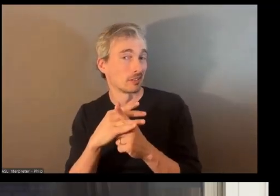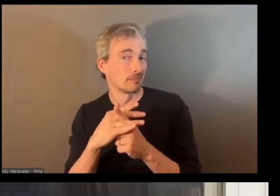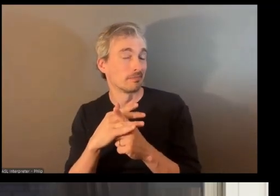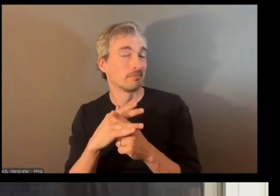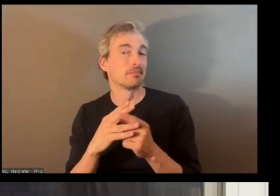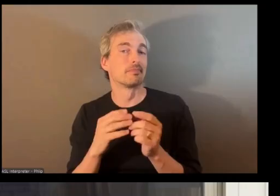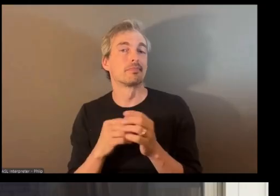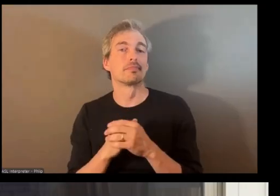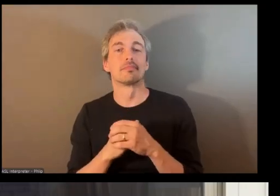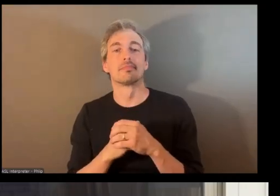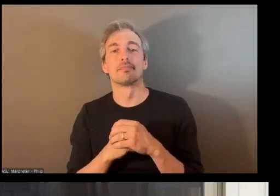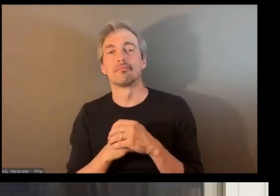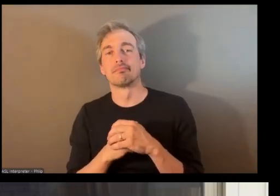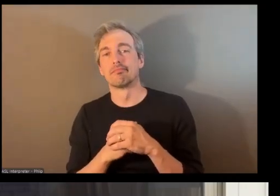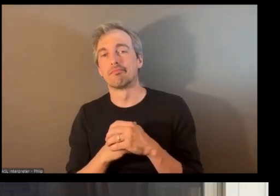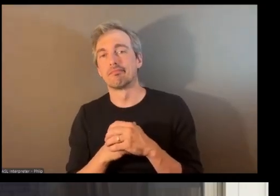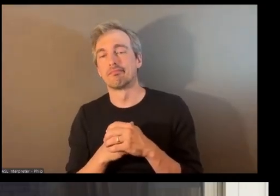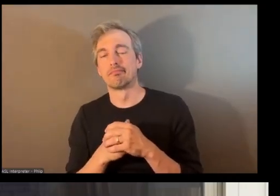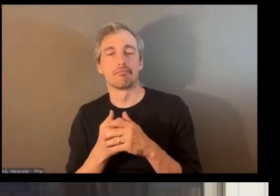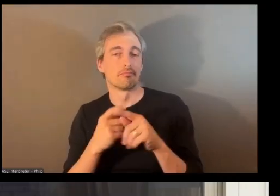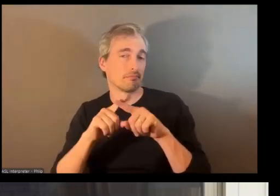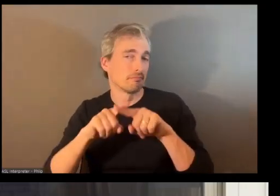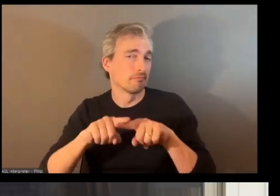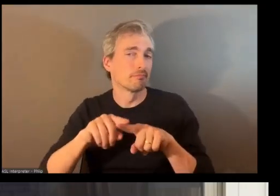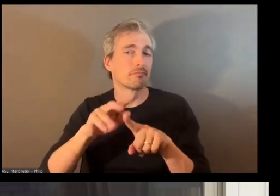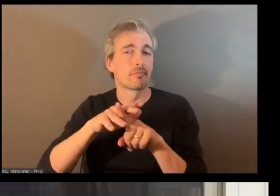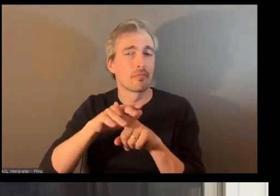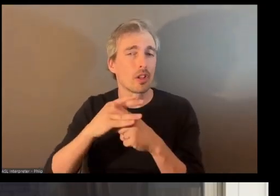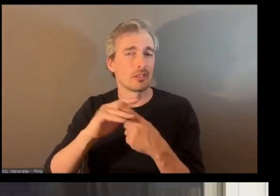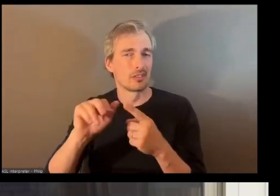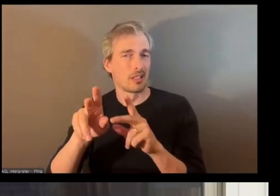Yeah. On the context that a person is interacting with. You know, some people are